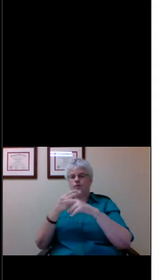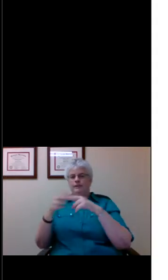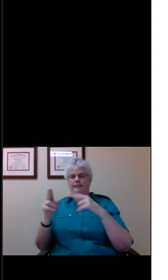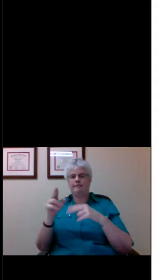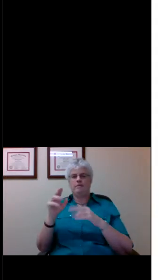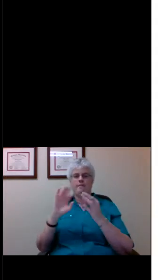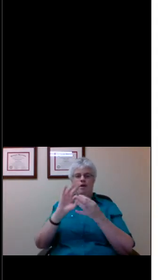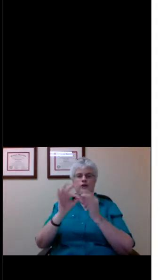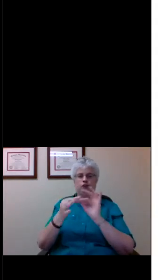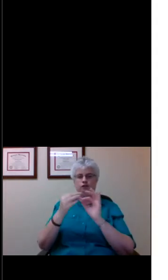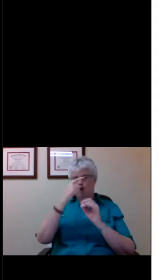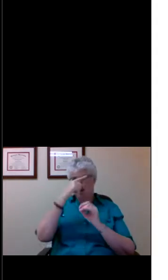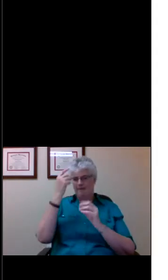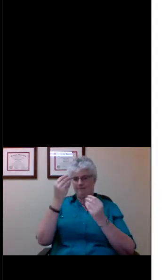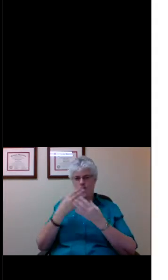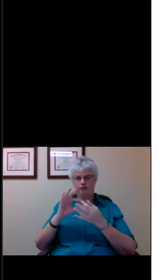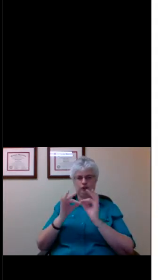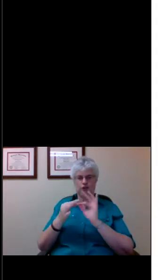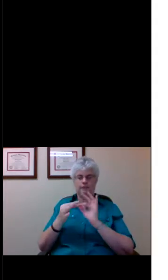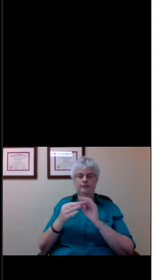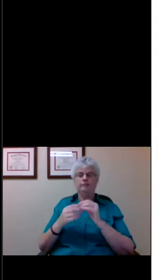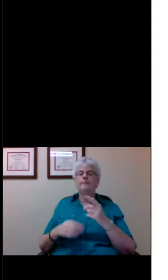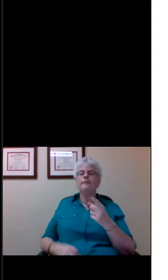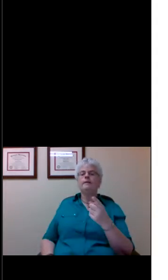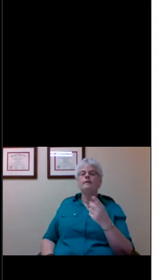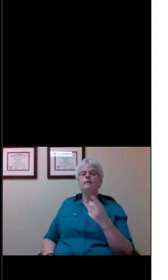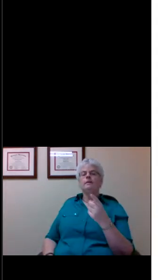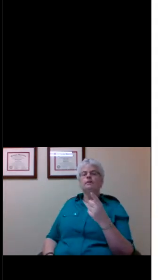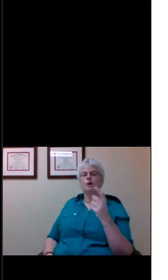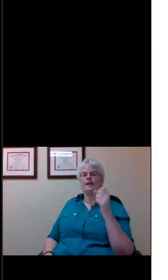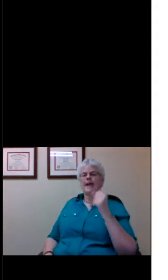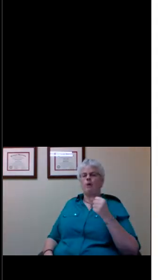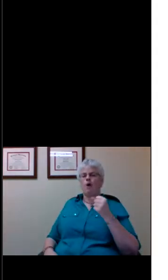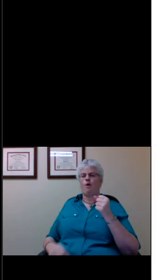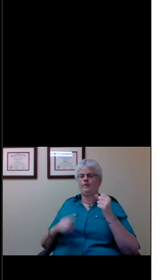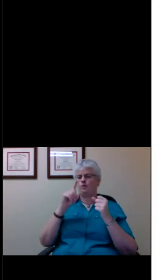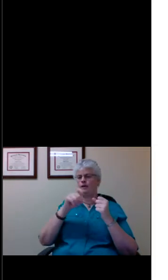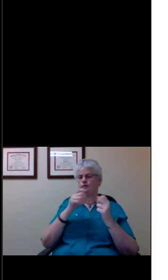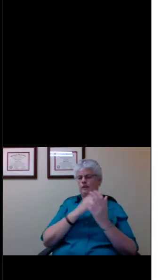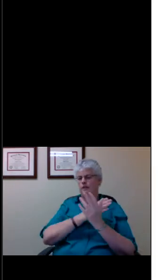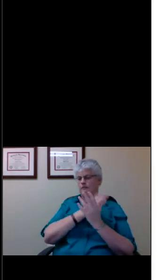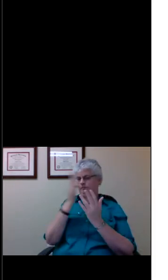push through and touch briefly on trauma-informed interpreting. And if we